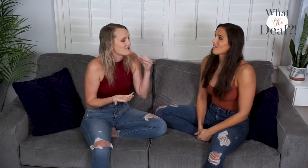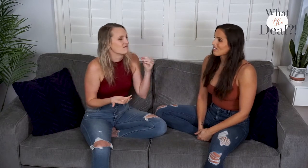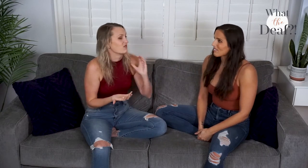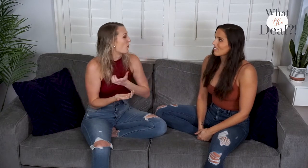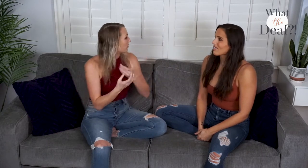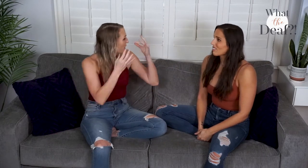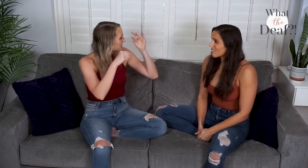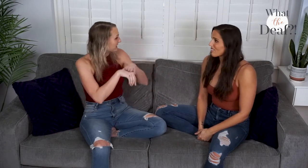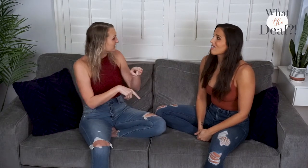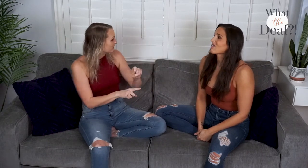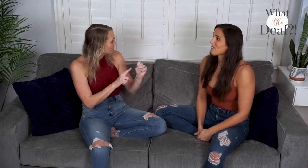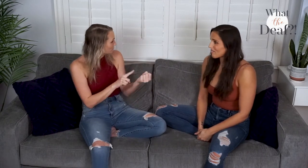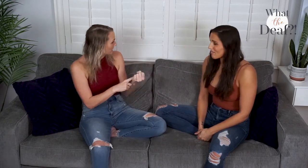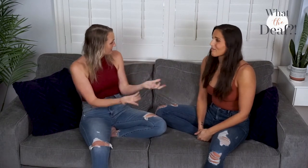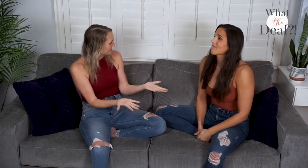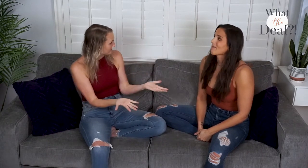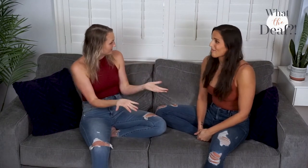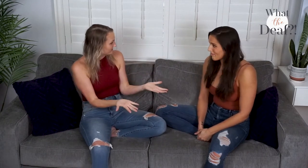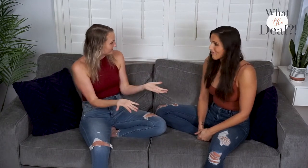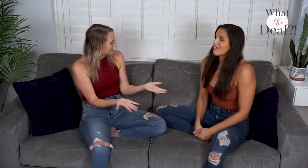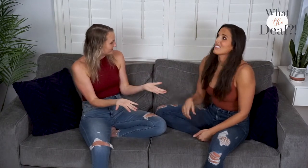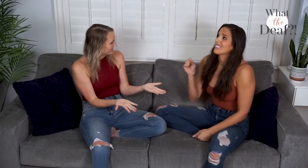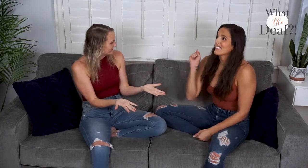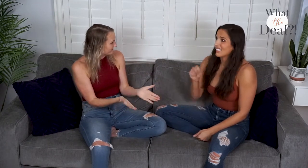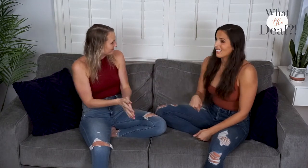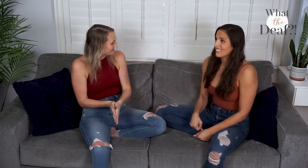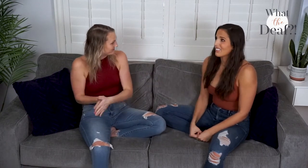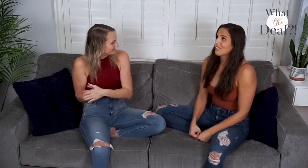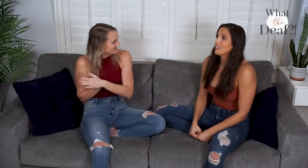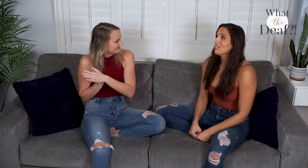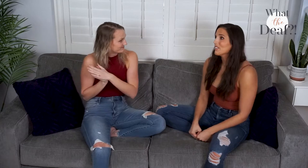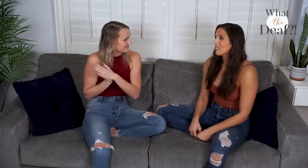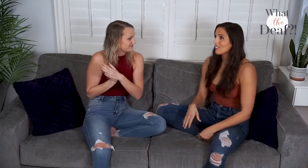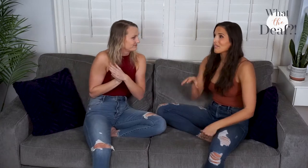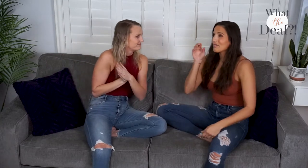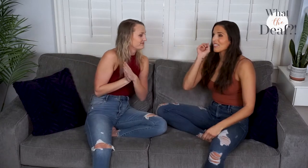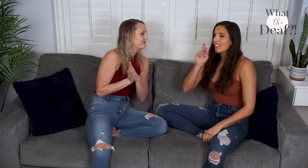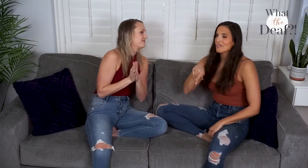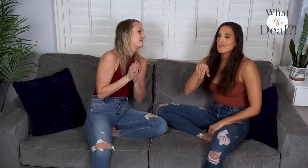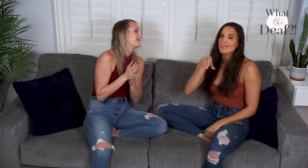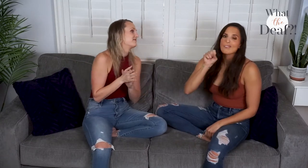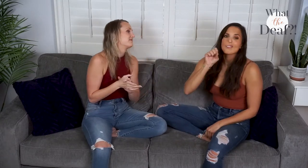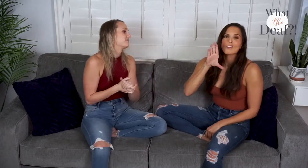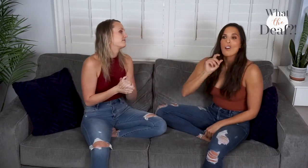how we felt, and our thoughts on the situation. Yes. Phew, okay.